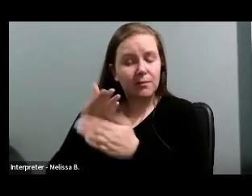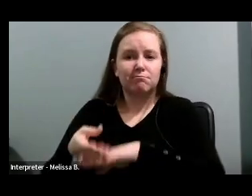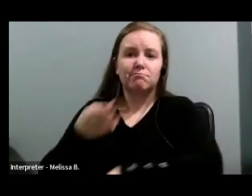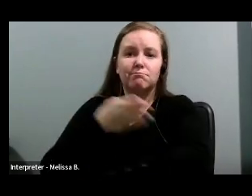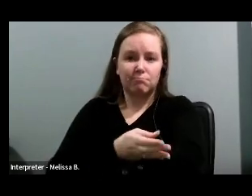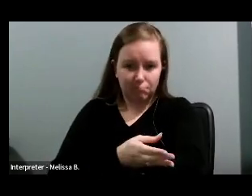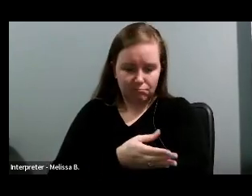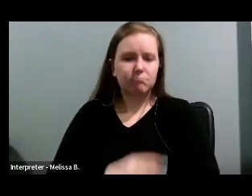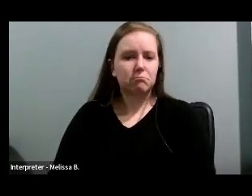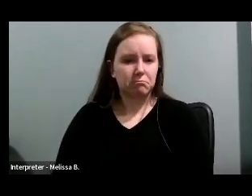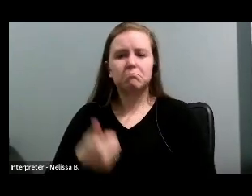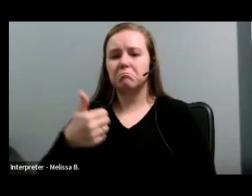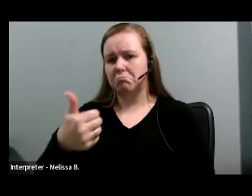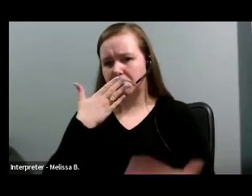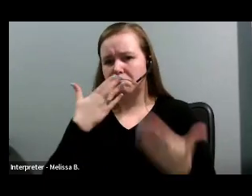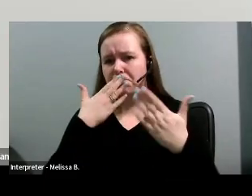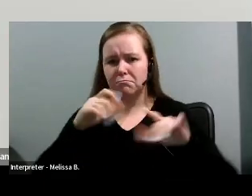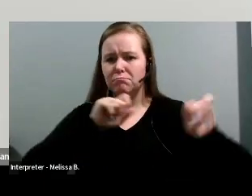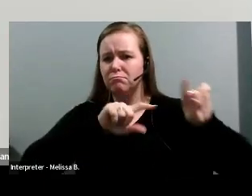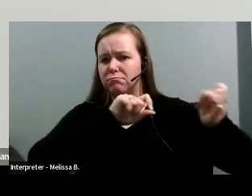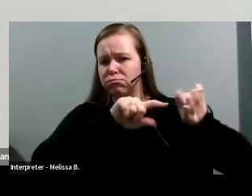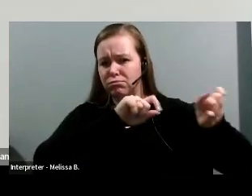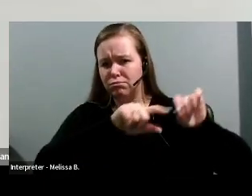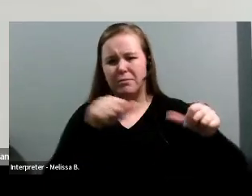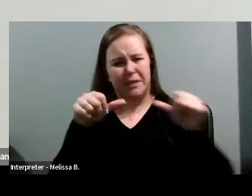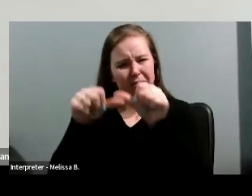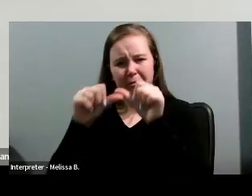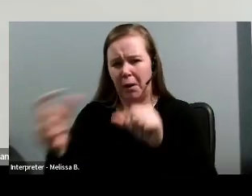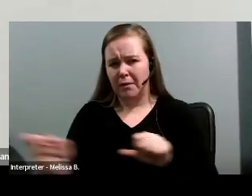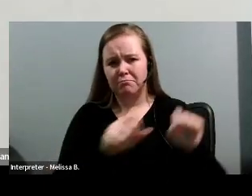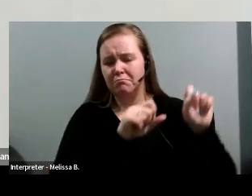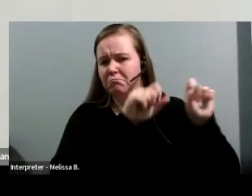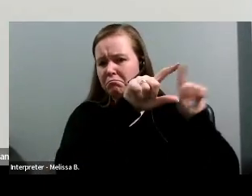Shannon Spencer (she/her): Continue… feel free to continue sharing in the chat.